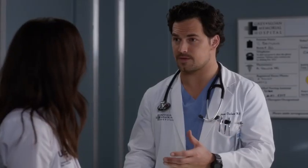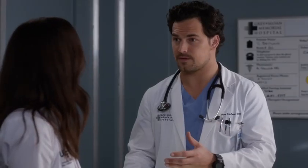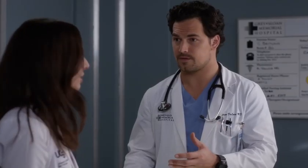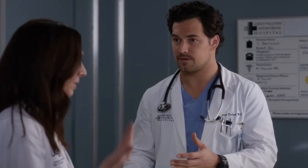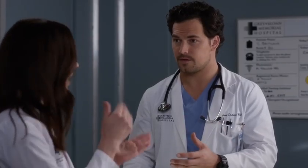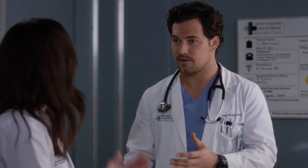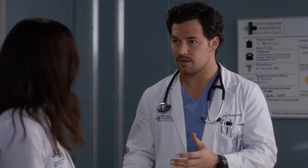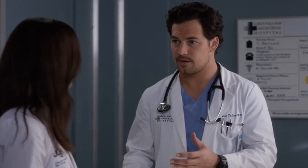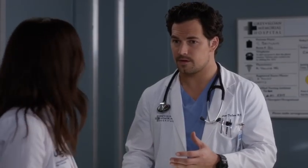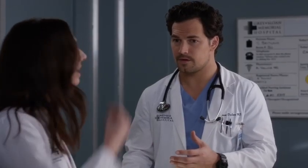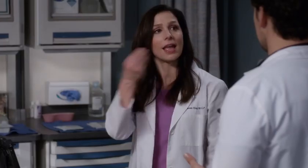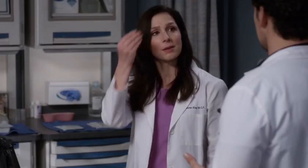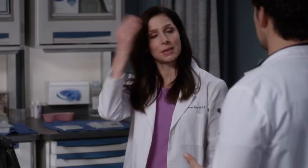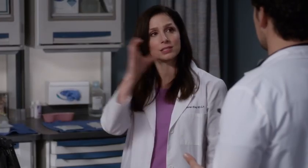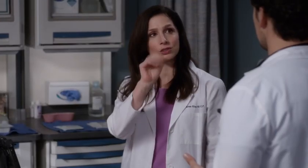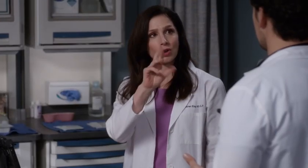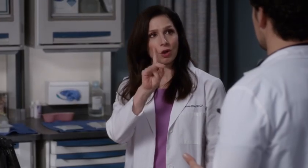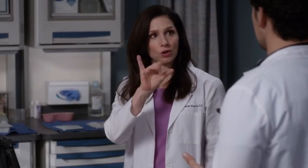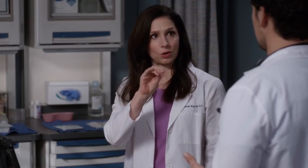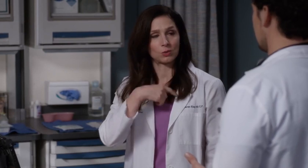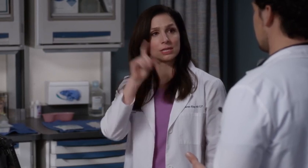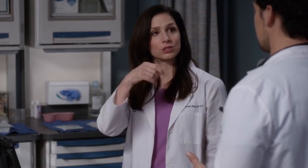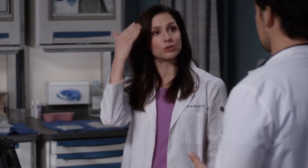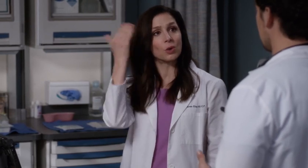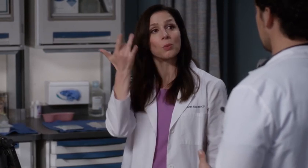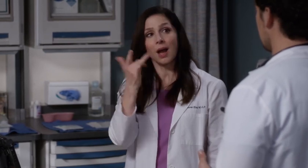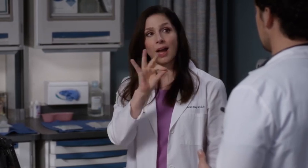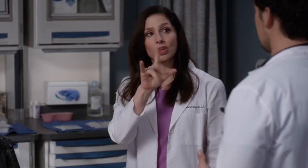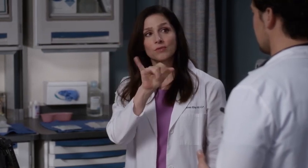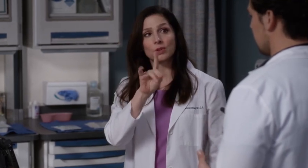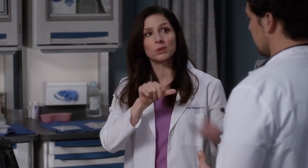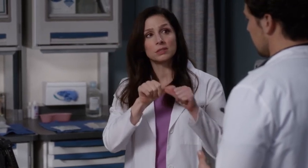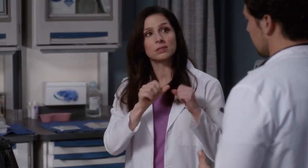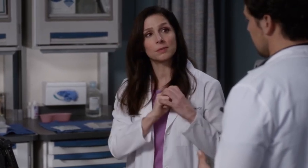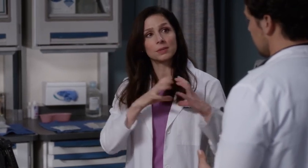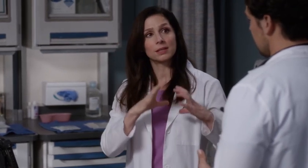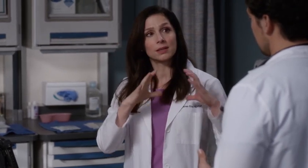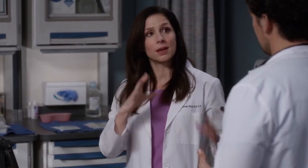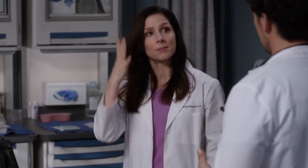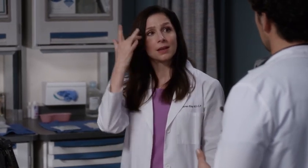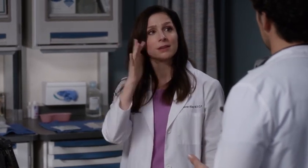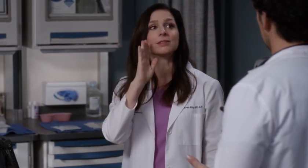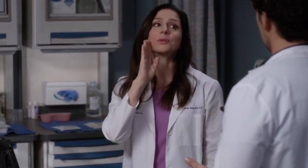[Computer] Do them again. And page cardio. I need to know why the fluid is building up,